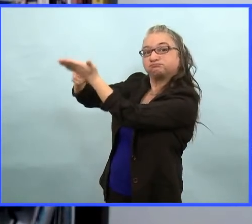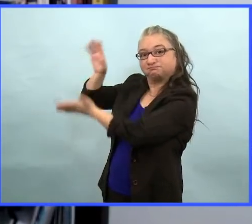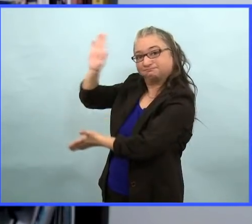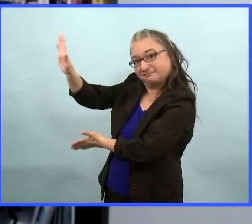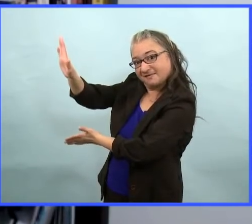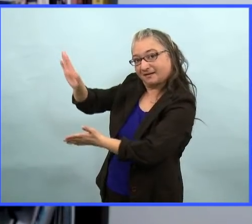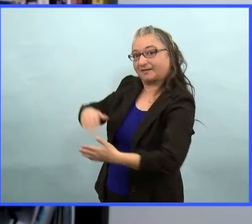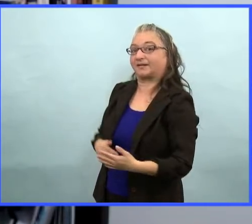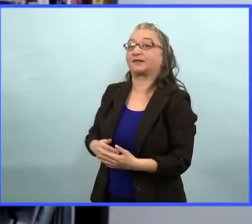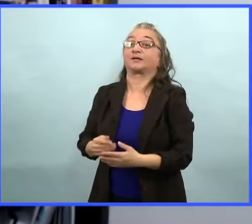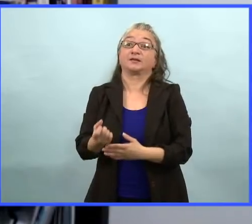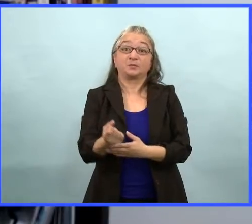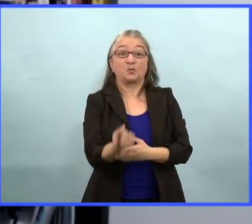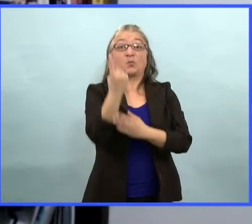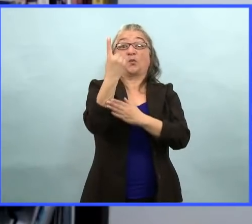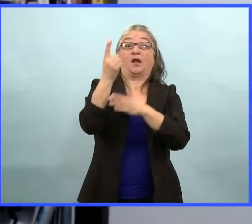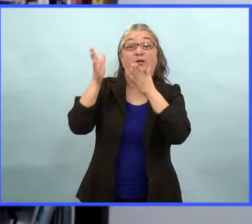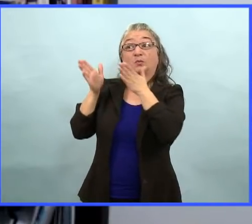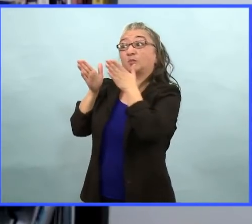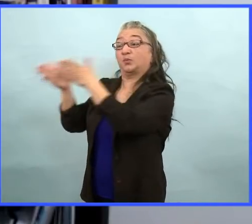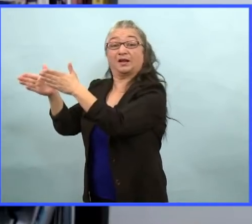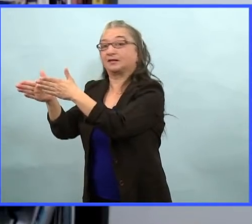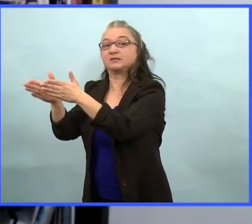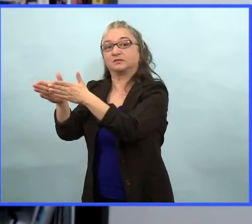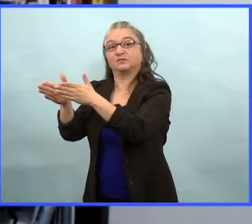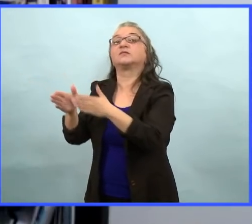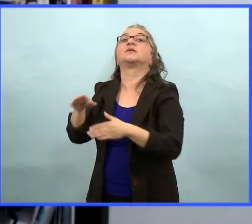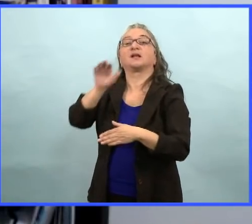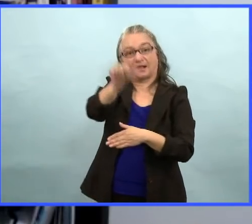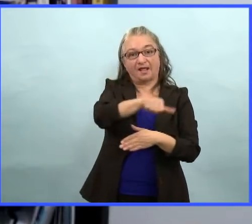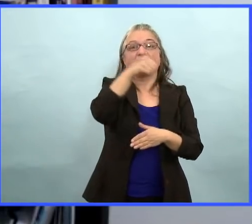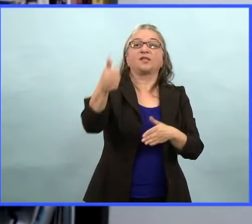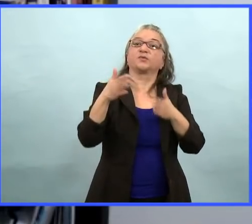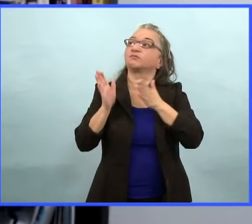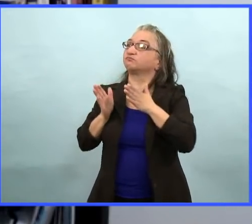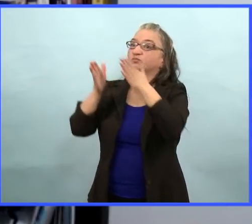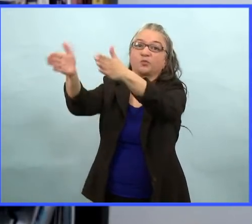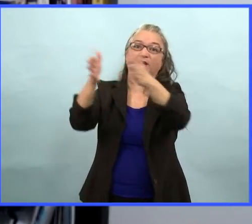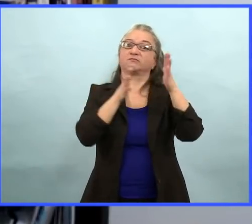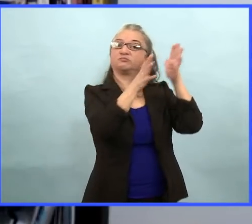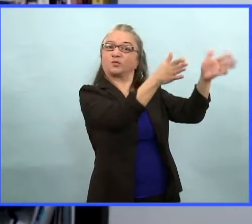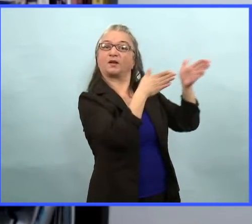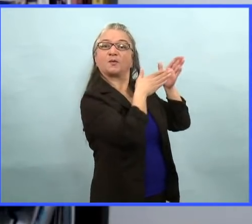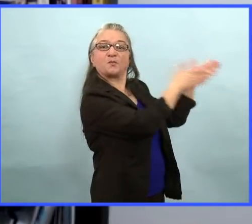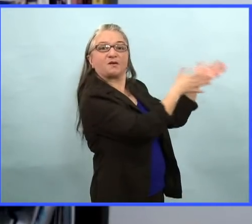with members of the community to make sure that we are meeting their needs in a localized way